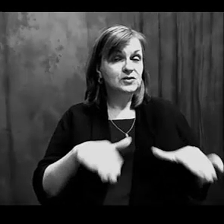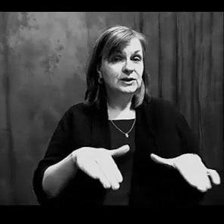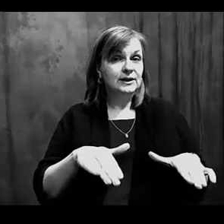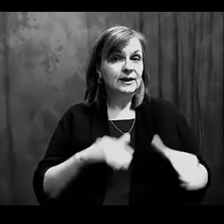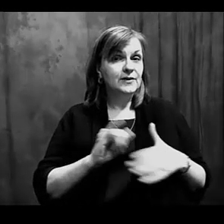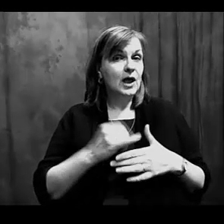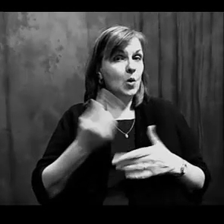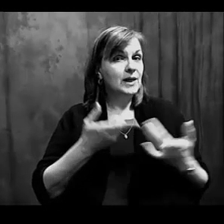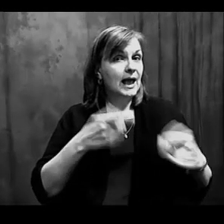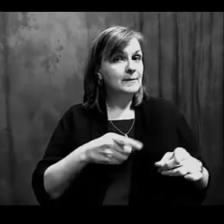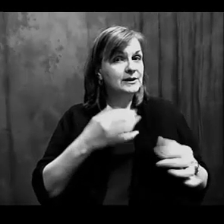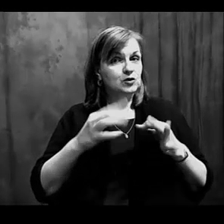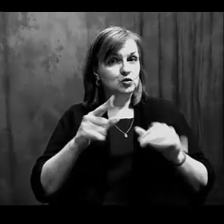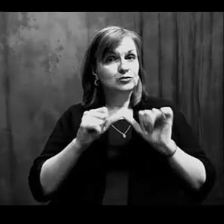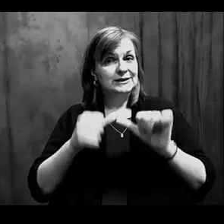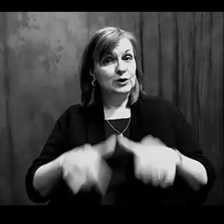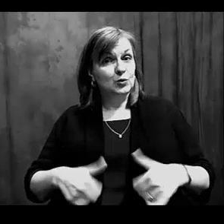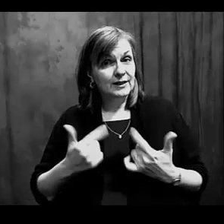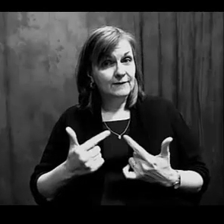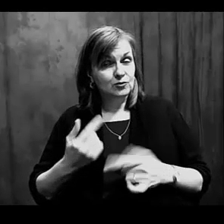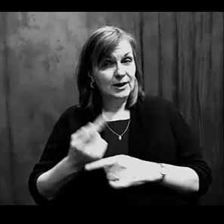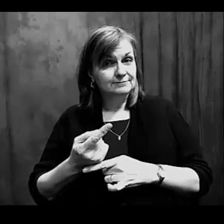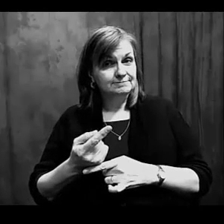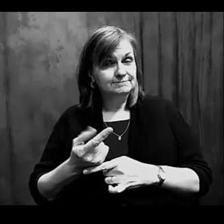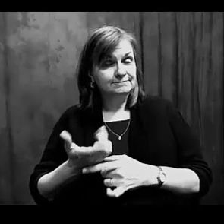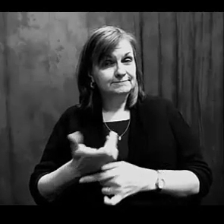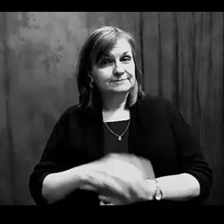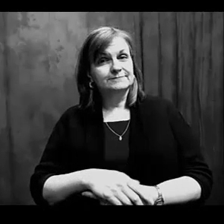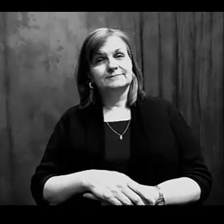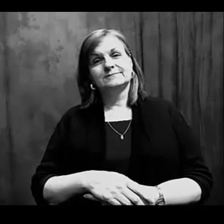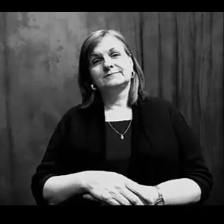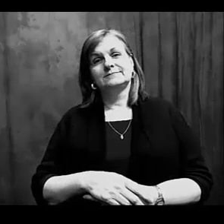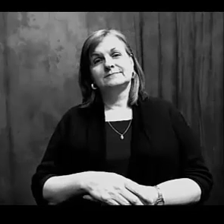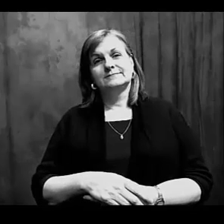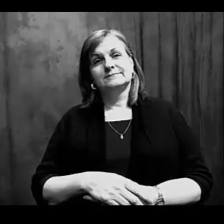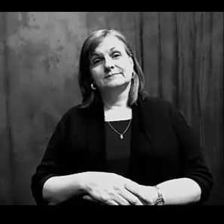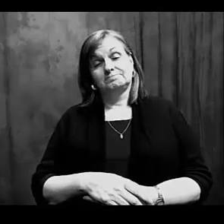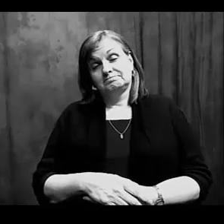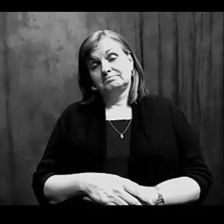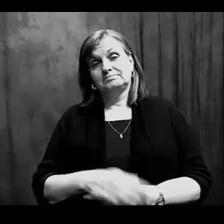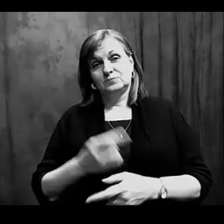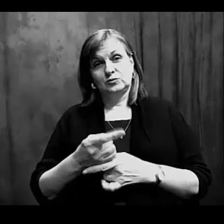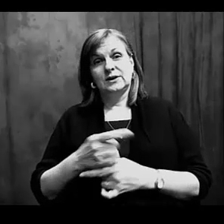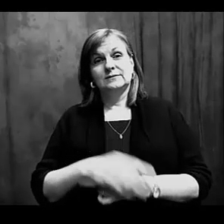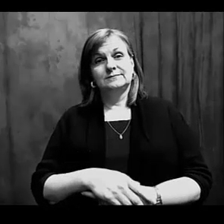can only occur if you survive